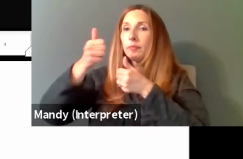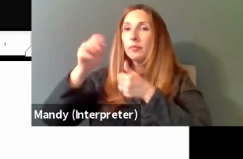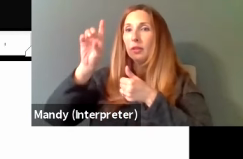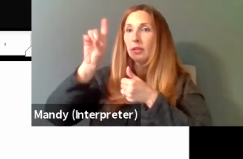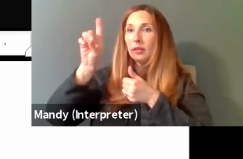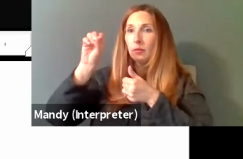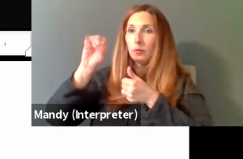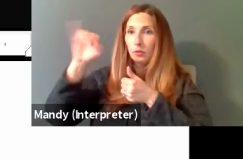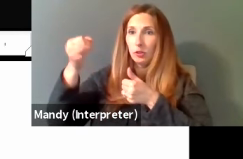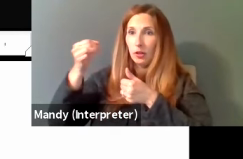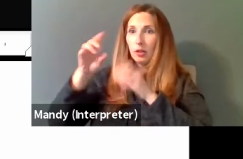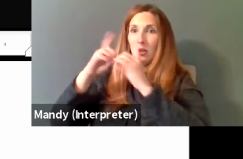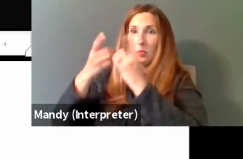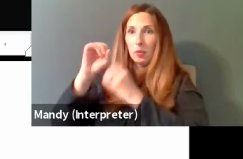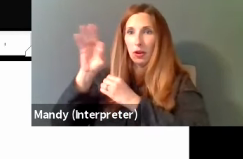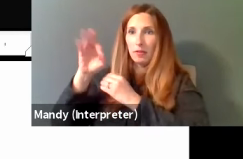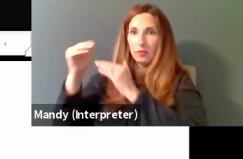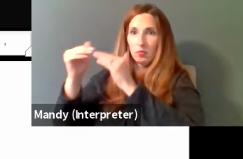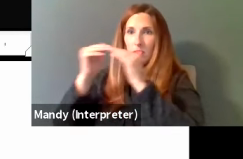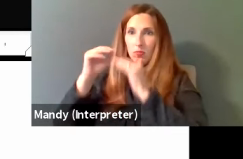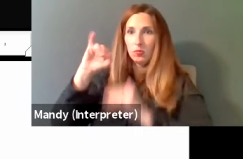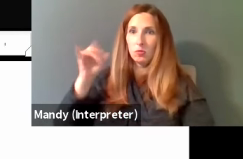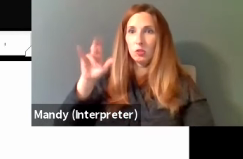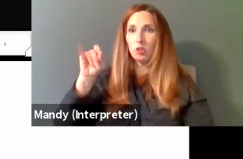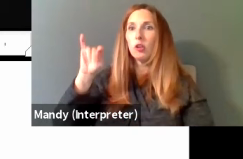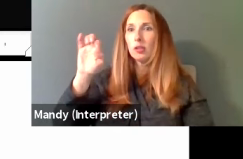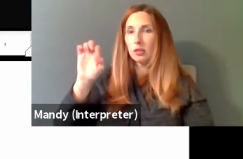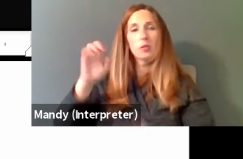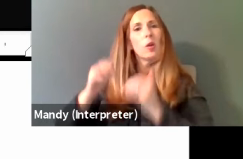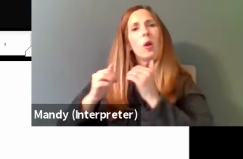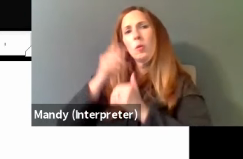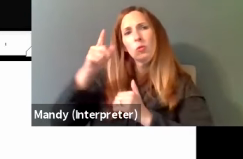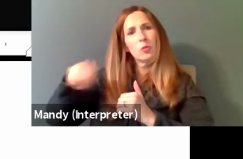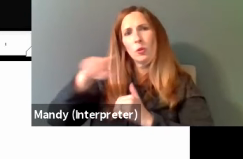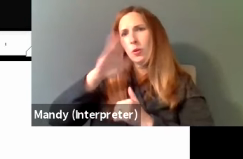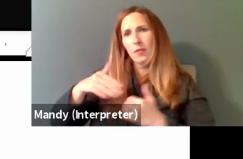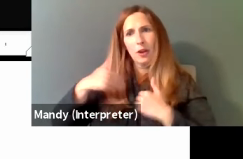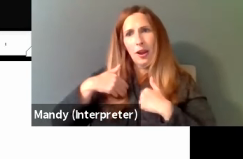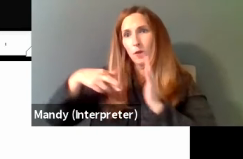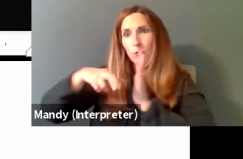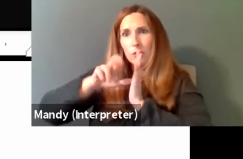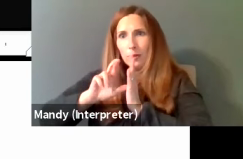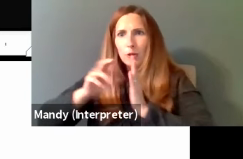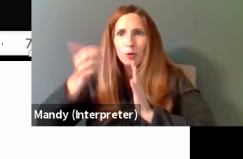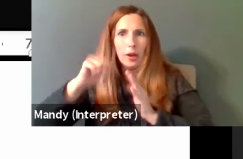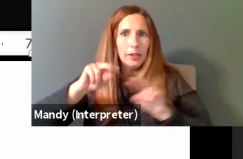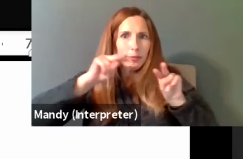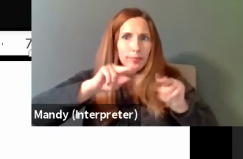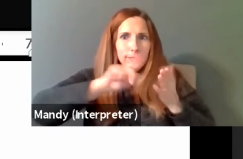And so most of you won't ever have a compliance review around it. So you'd fall into this category